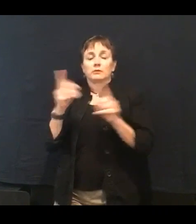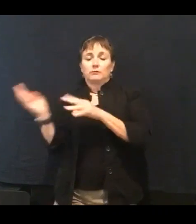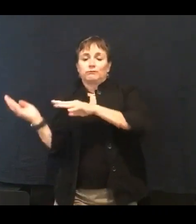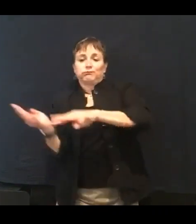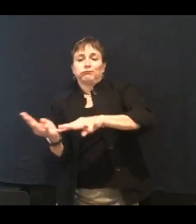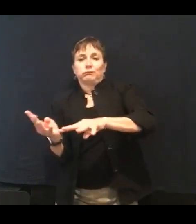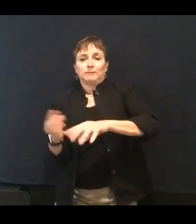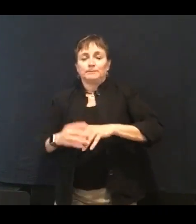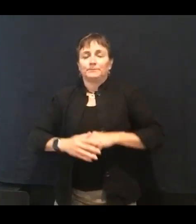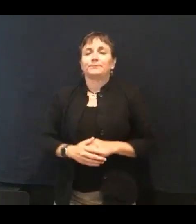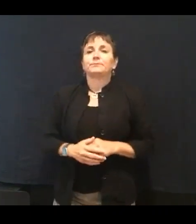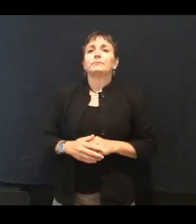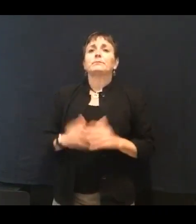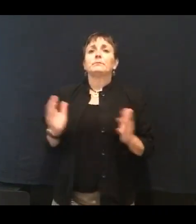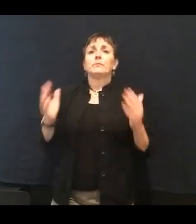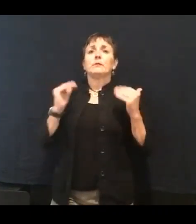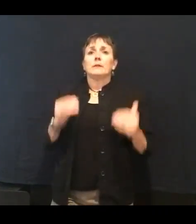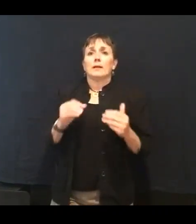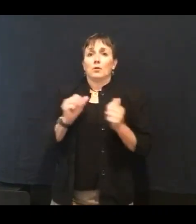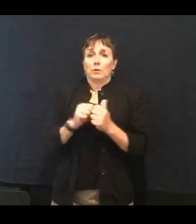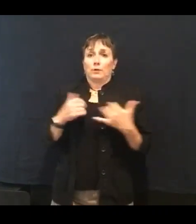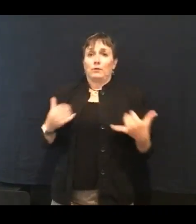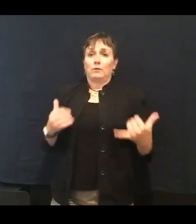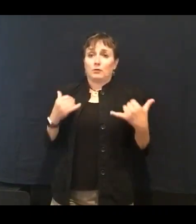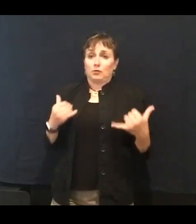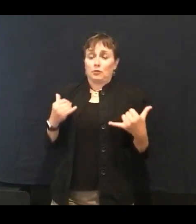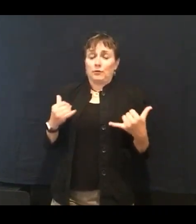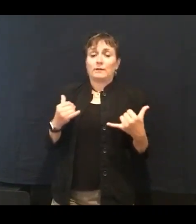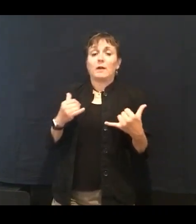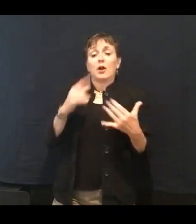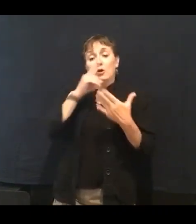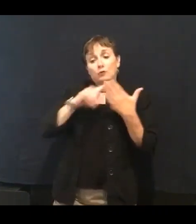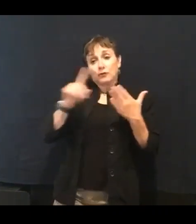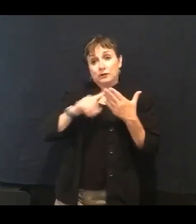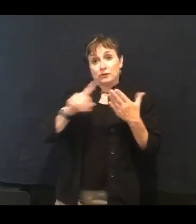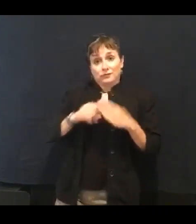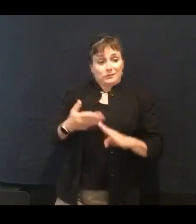Building on the existing genetic research, the consortium's first hurdle was to better